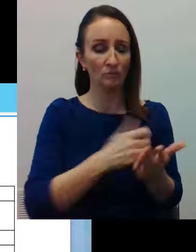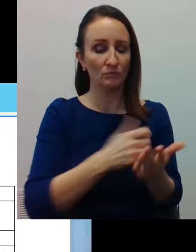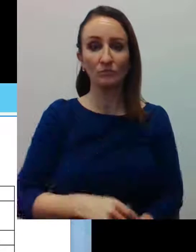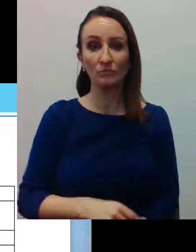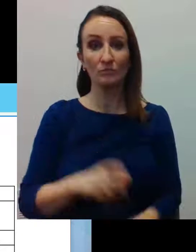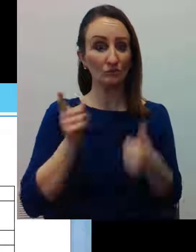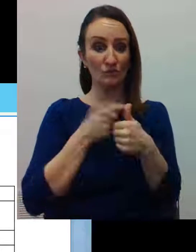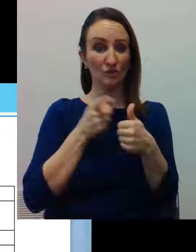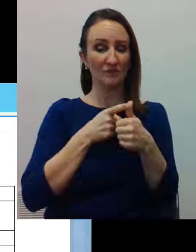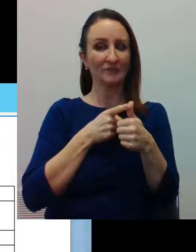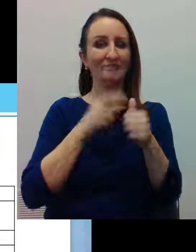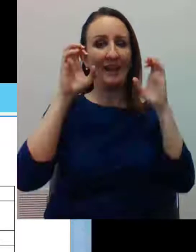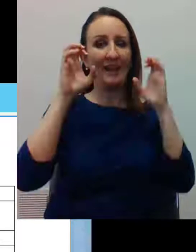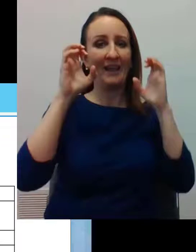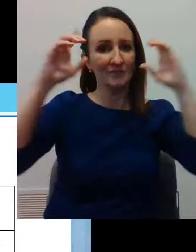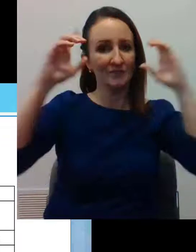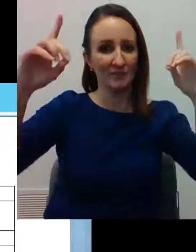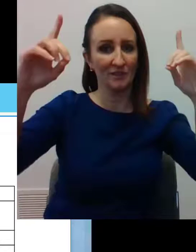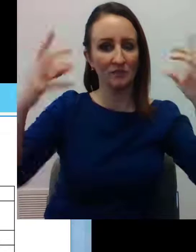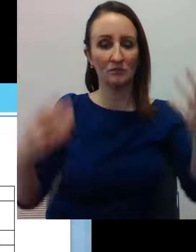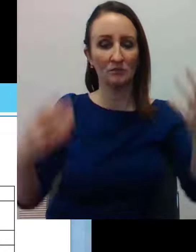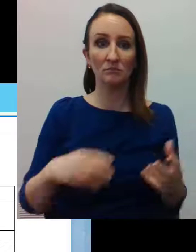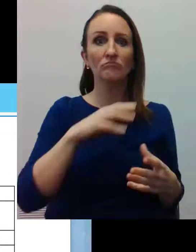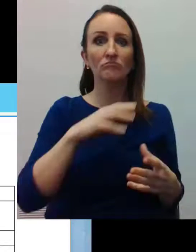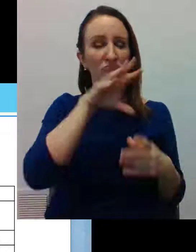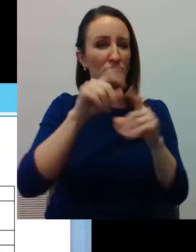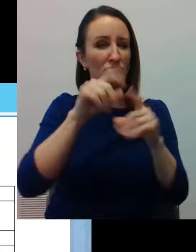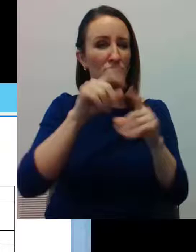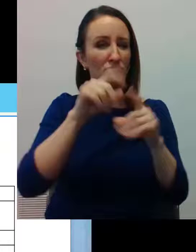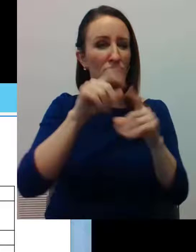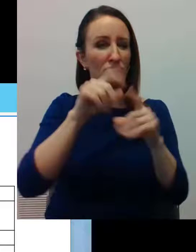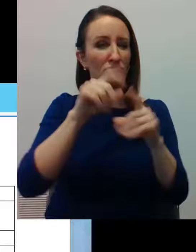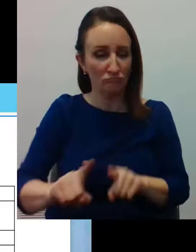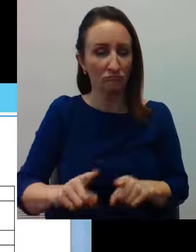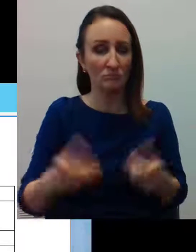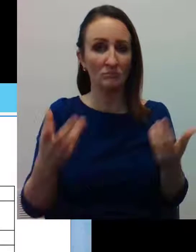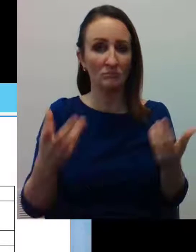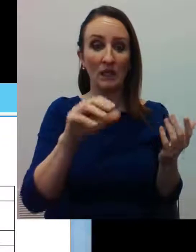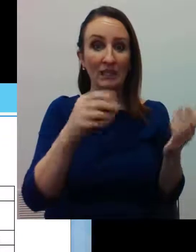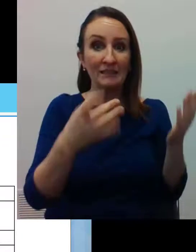include many different components such as assistive technology, tuition, tutors.